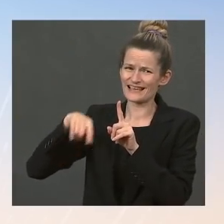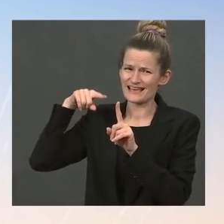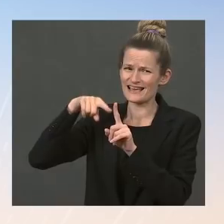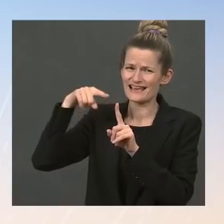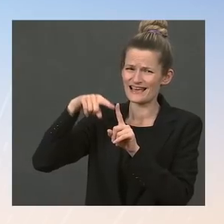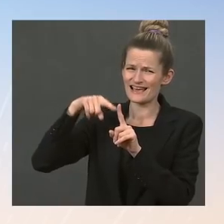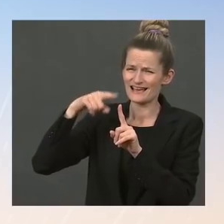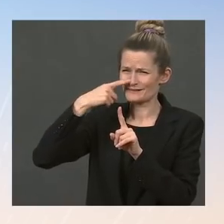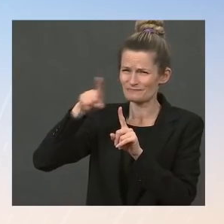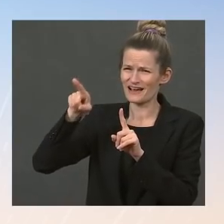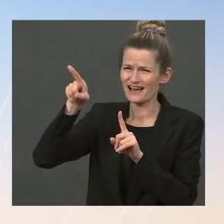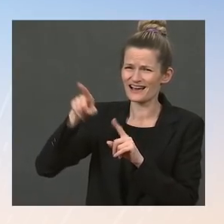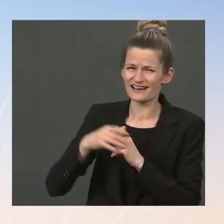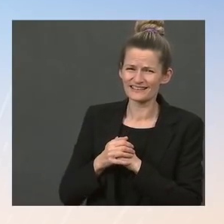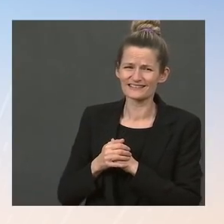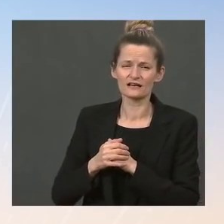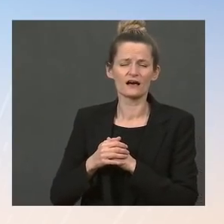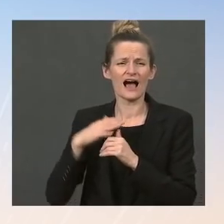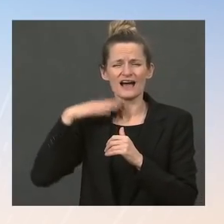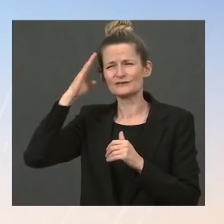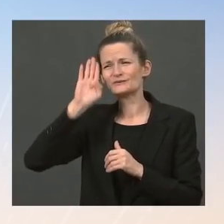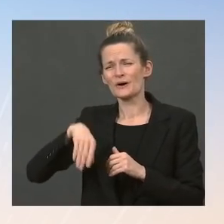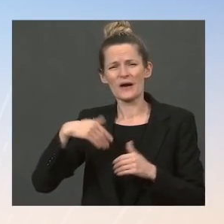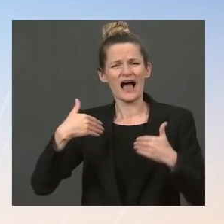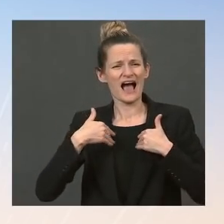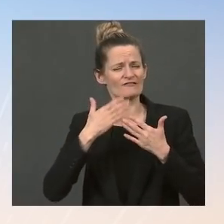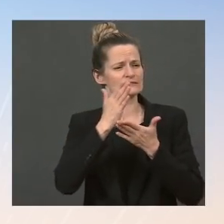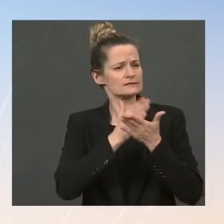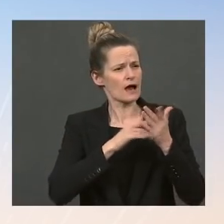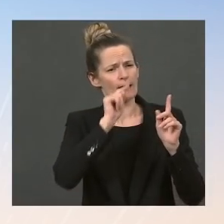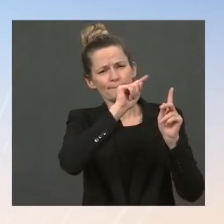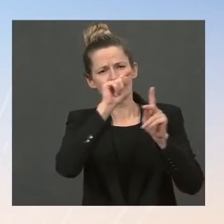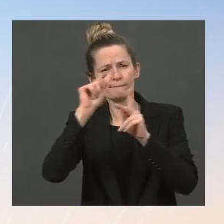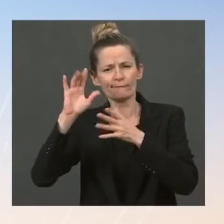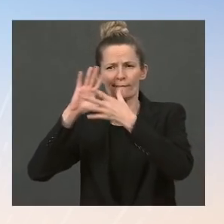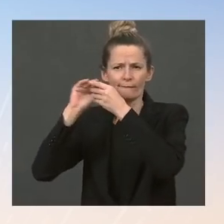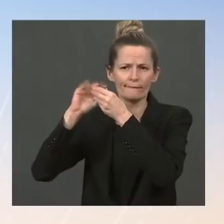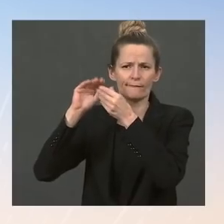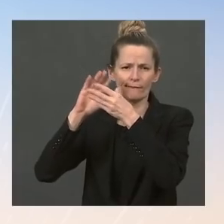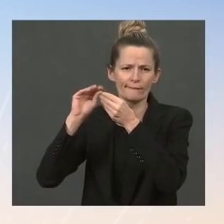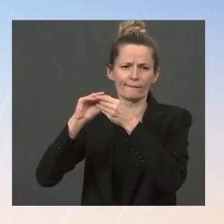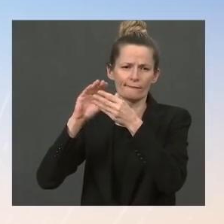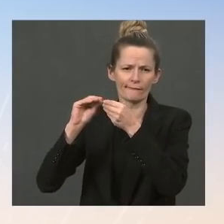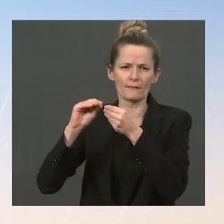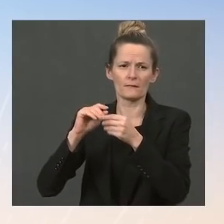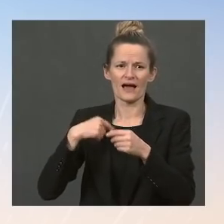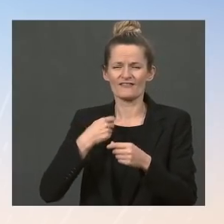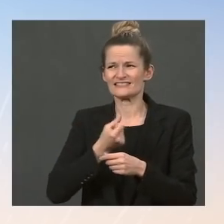but a number of governors have raised their hands. We're learning more about the first wave. How is the administration going about determining